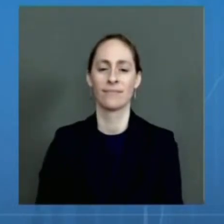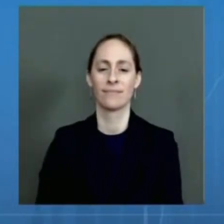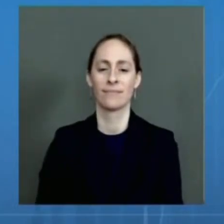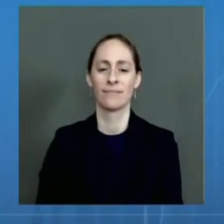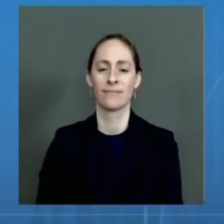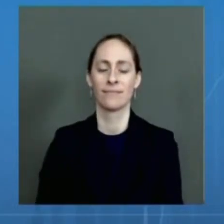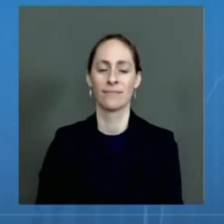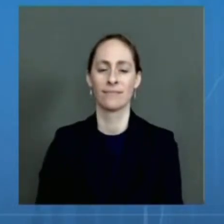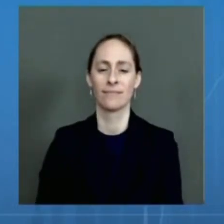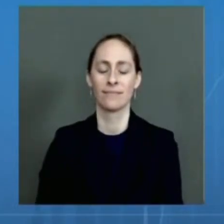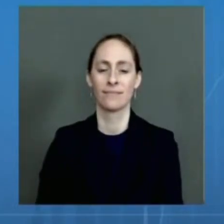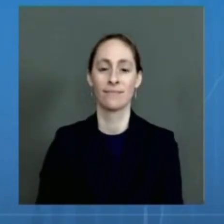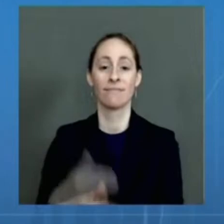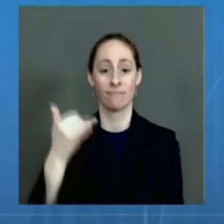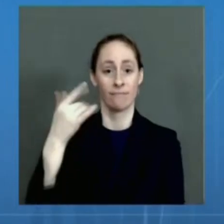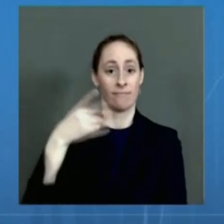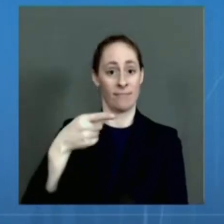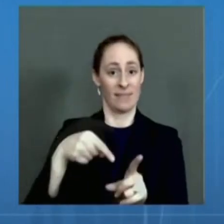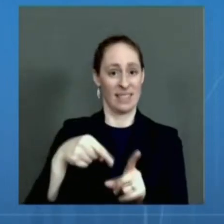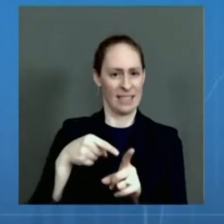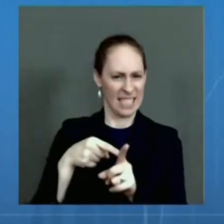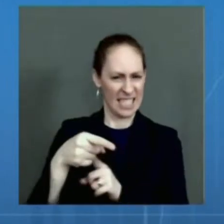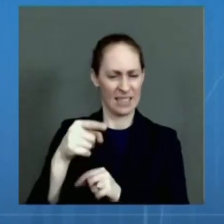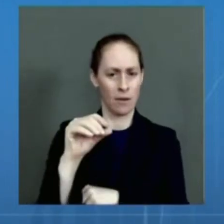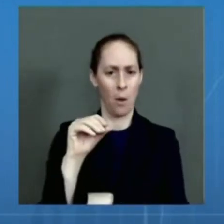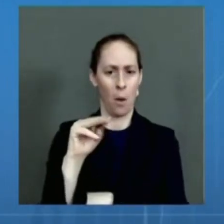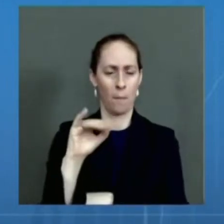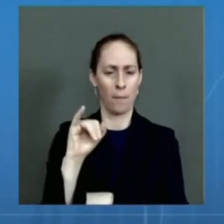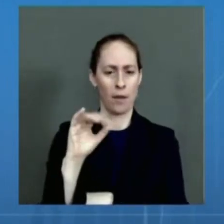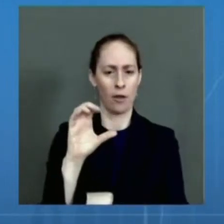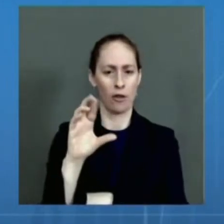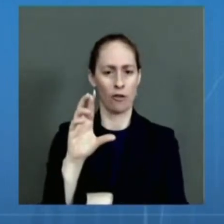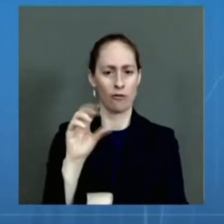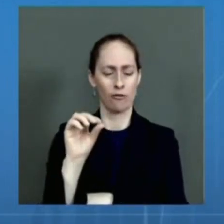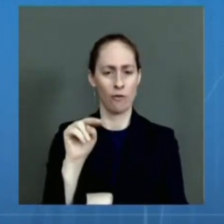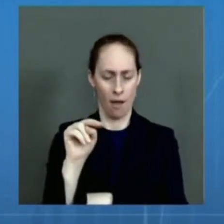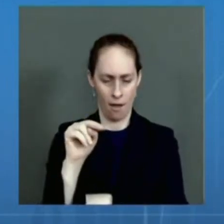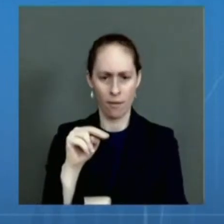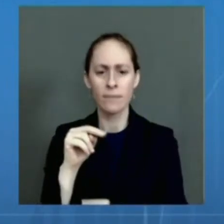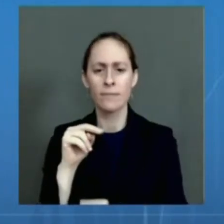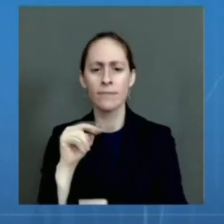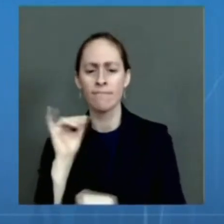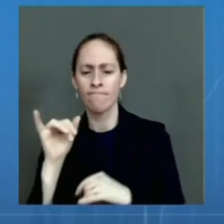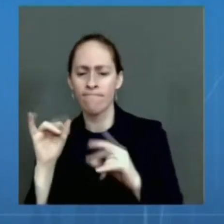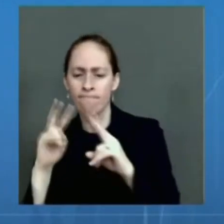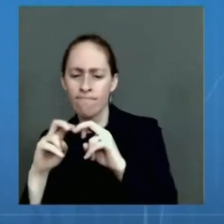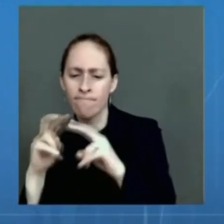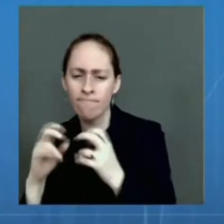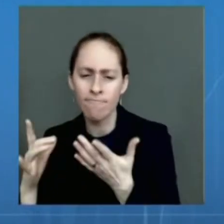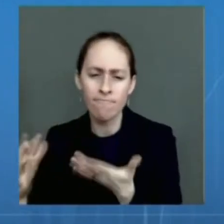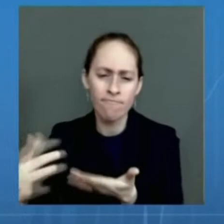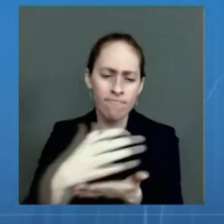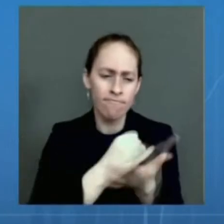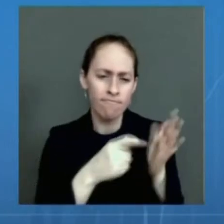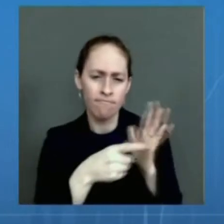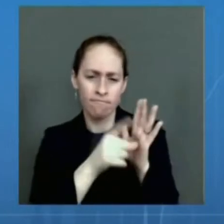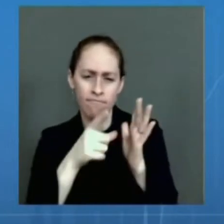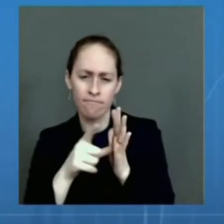NEXT SLIDE. NOW LET'S TAKE A LOOK AT OMICRON SPECIFIC SITUATIONS.